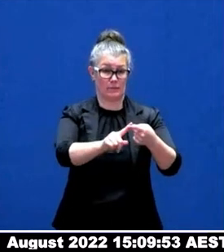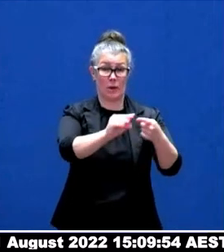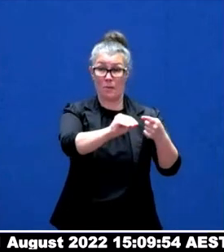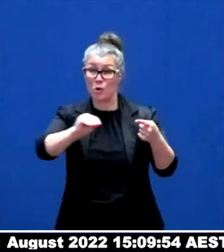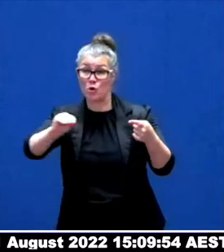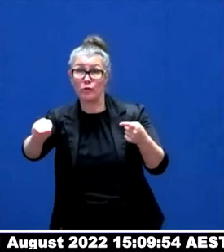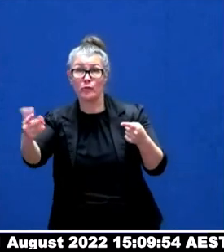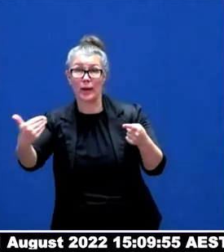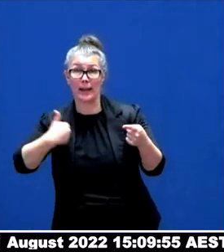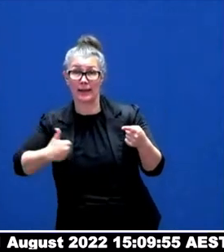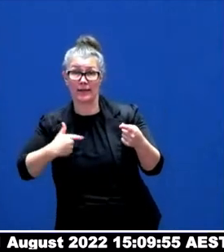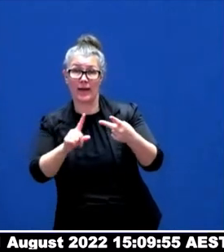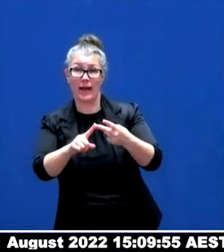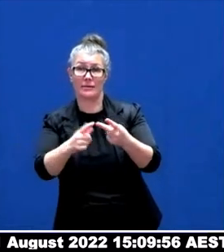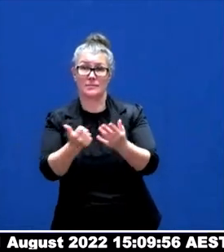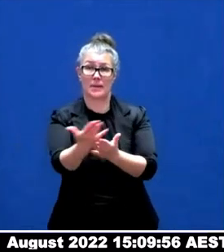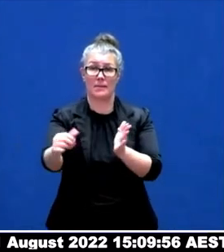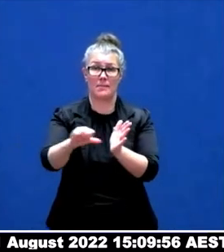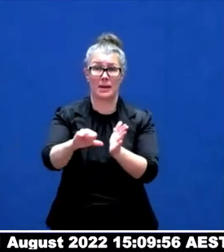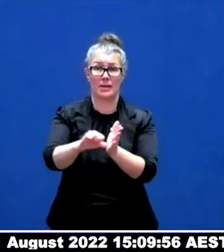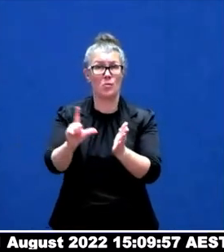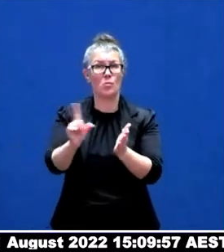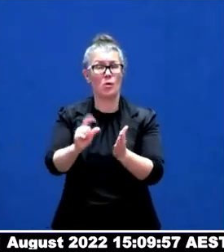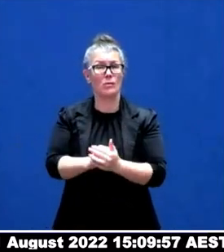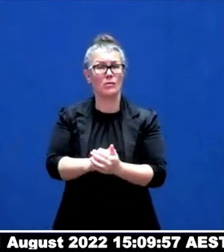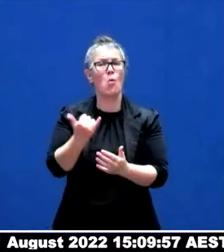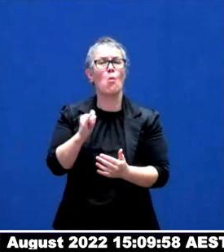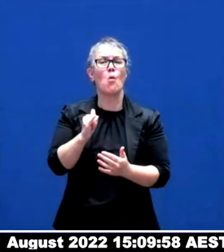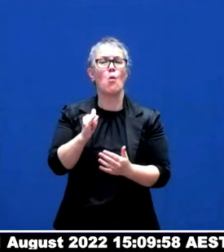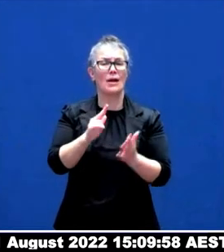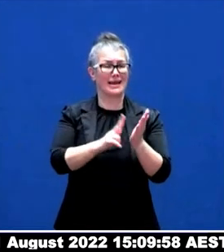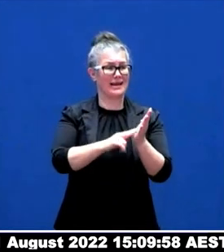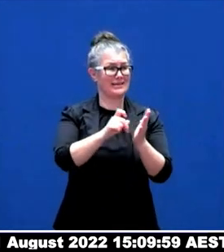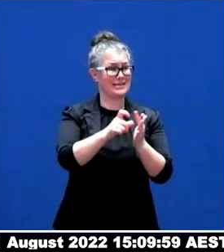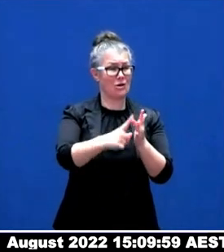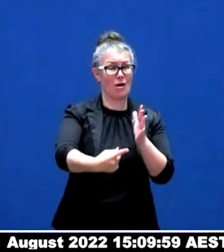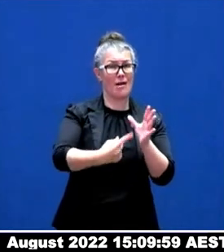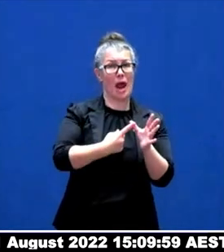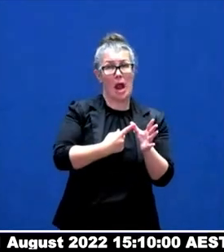the spending of the money, or is that not something the NDIS - NDIA should have been